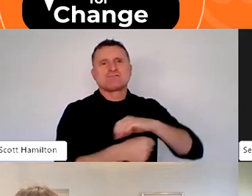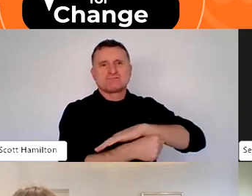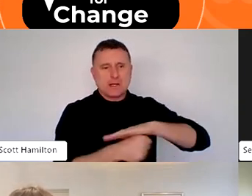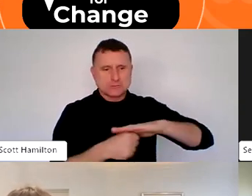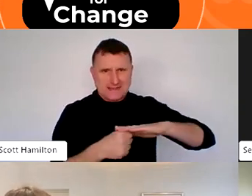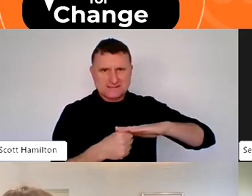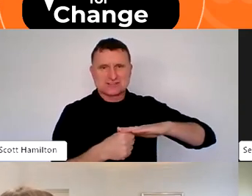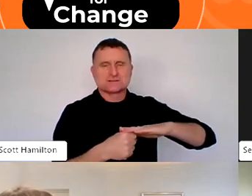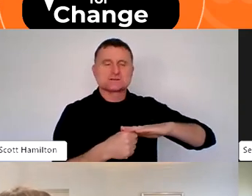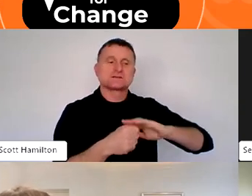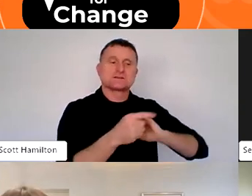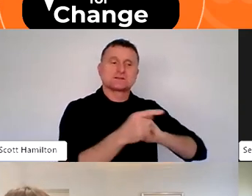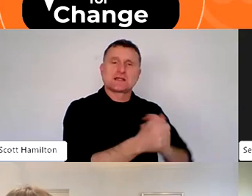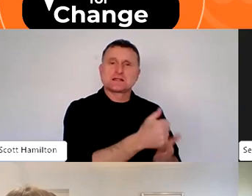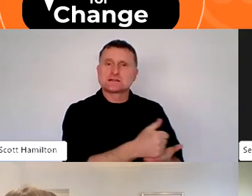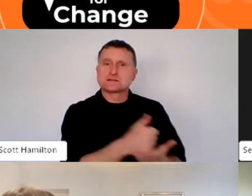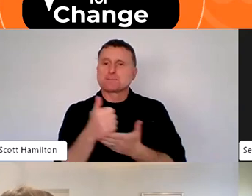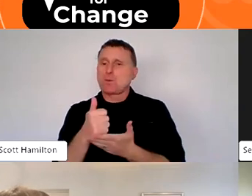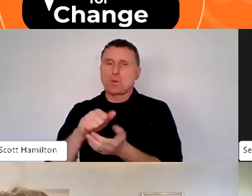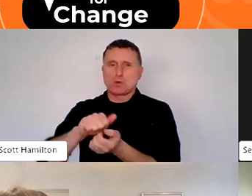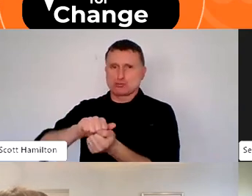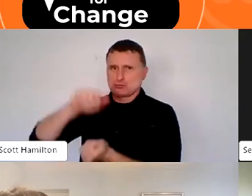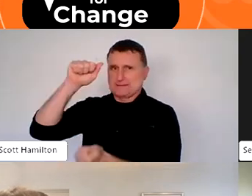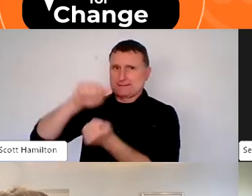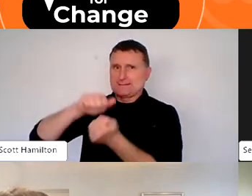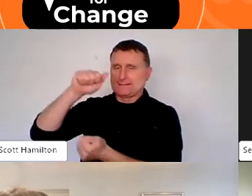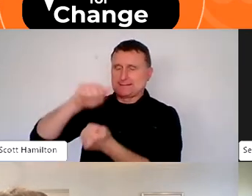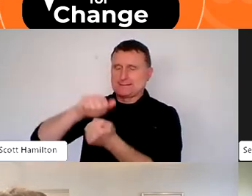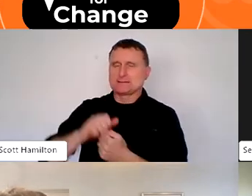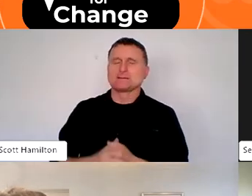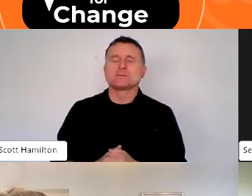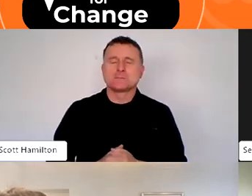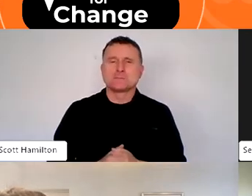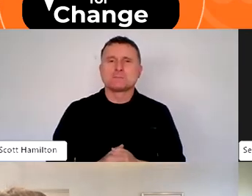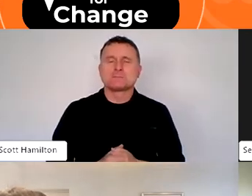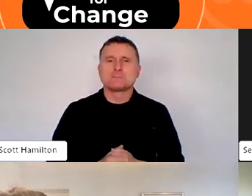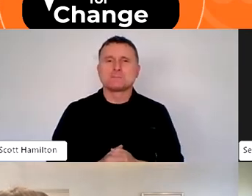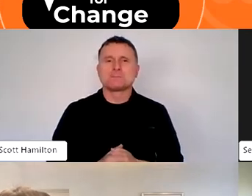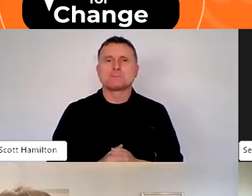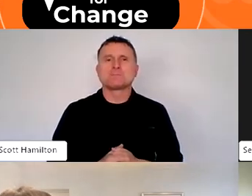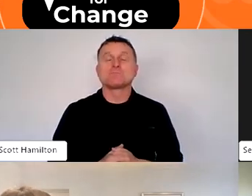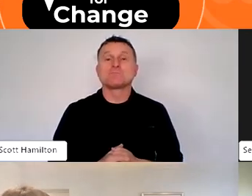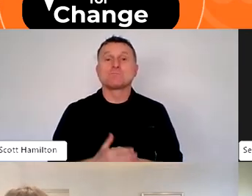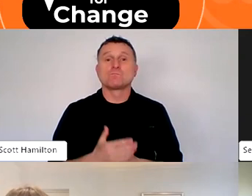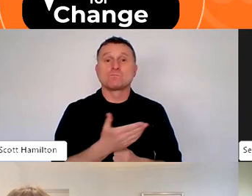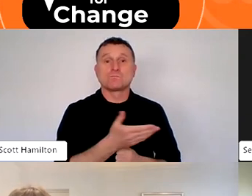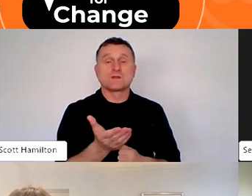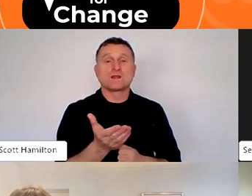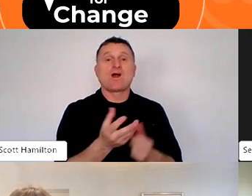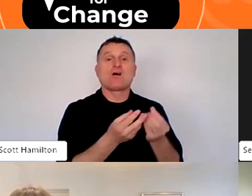to Te Tiriti o Waitangi. The values and uniqueness and diversity of